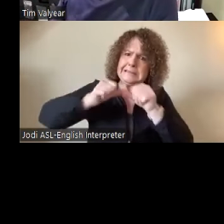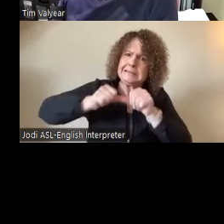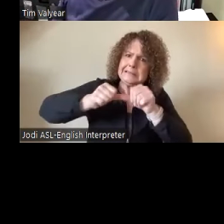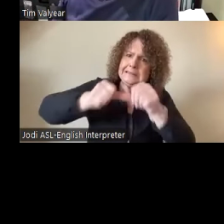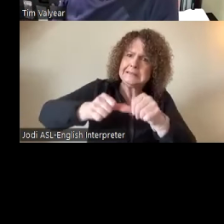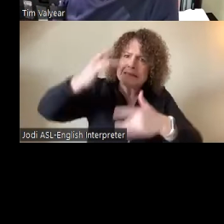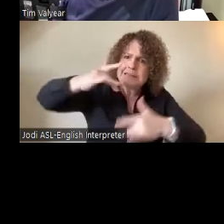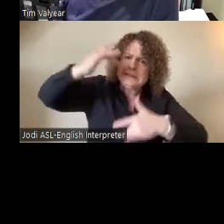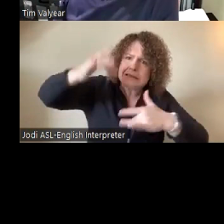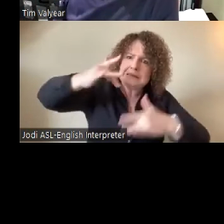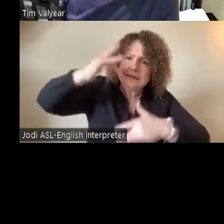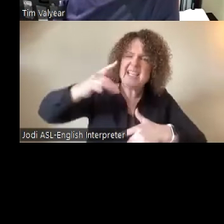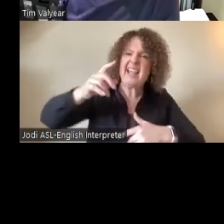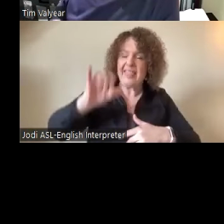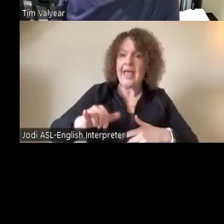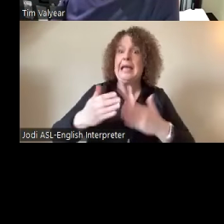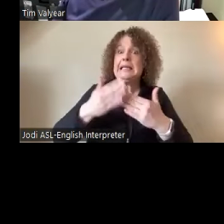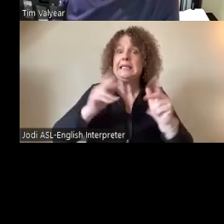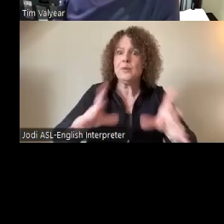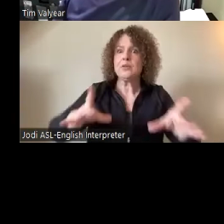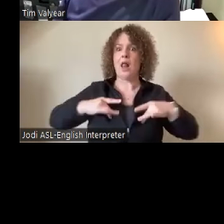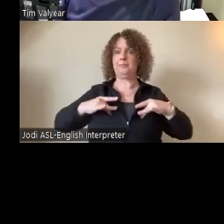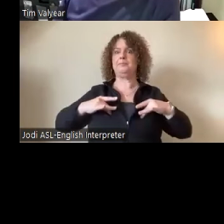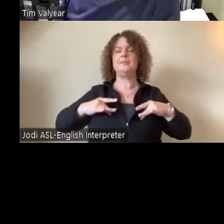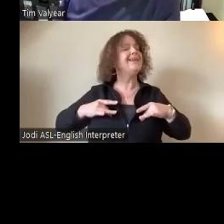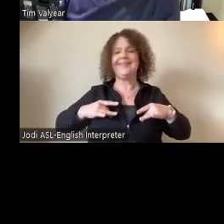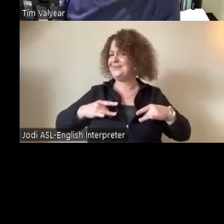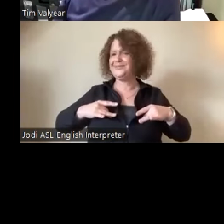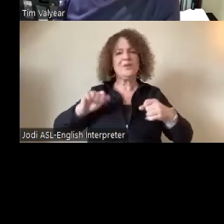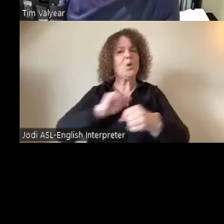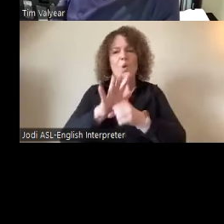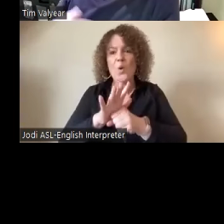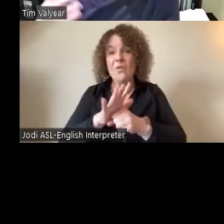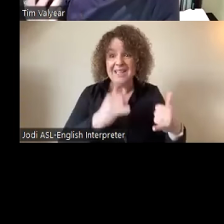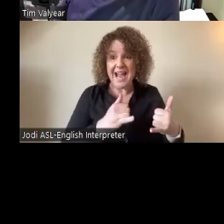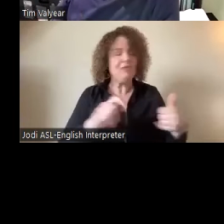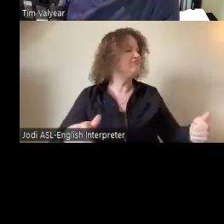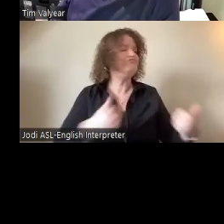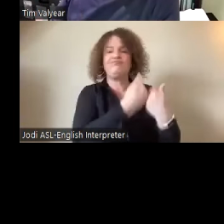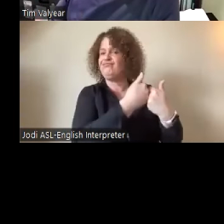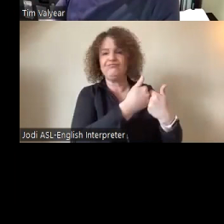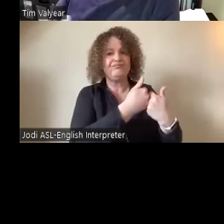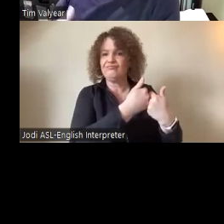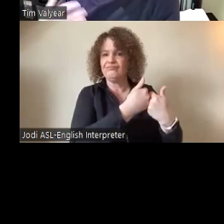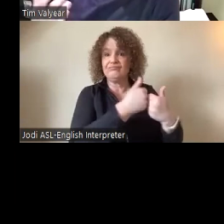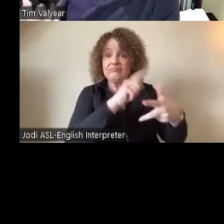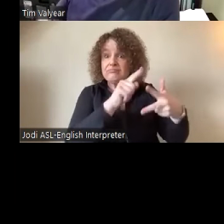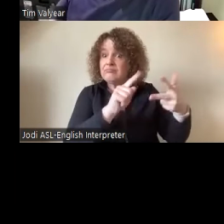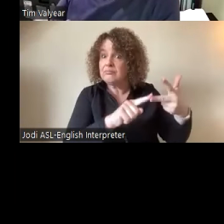over the age of 65. Or somebody who had a chronic disease process. That used to be what we called a